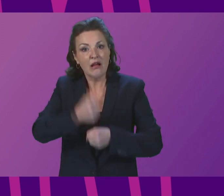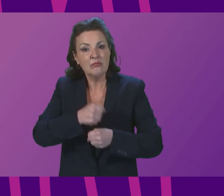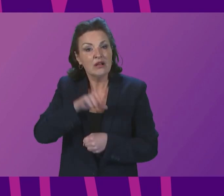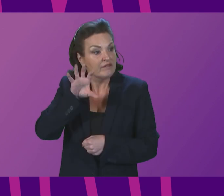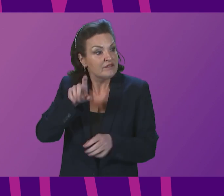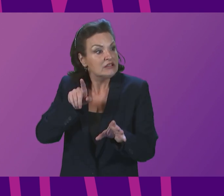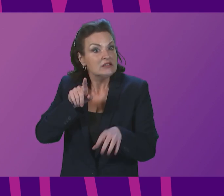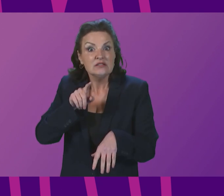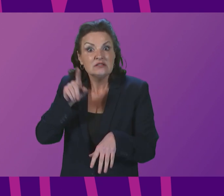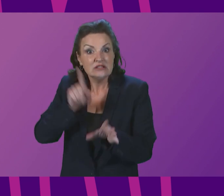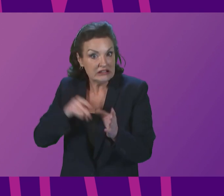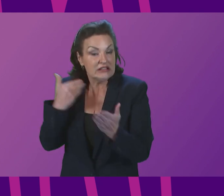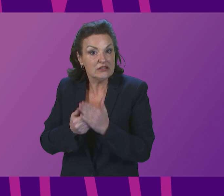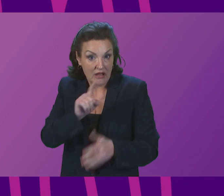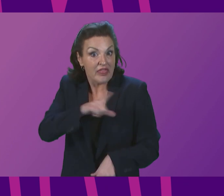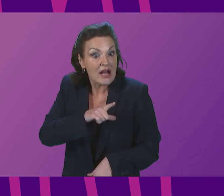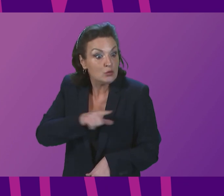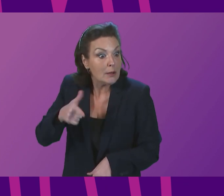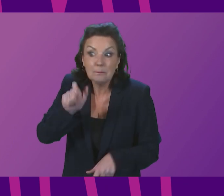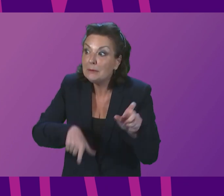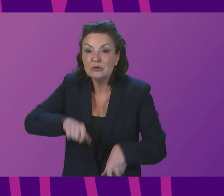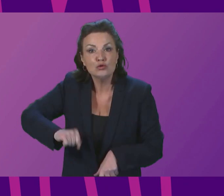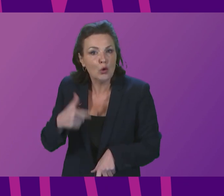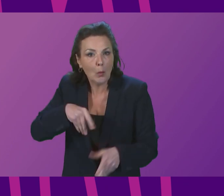pay for prescriptions or eye tests, or to go to university.